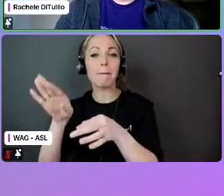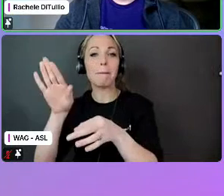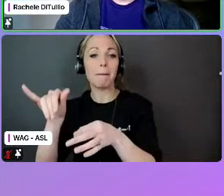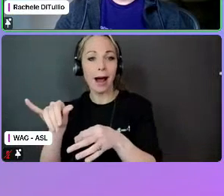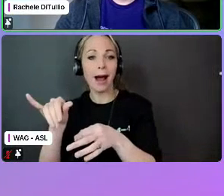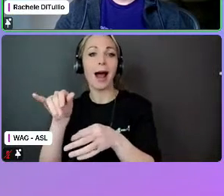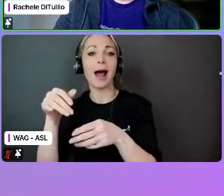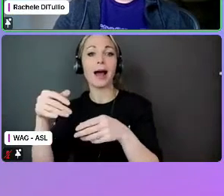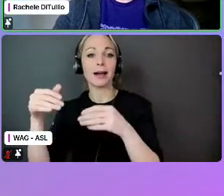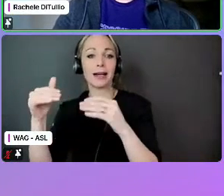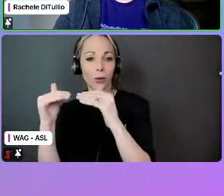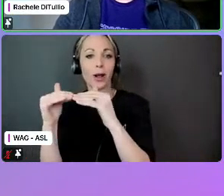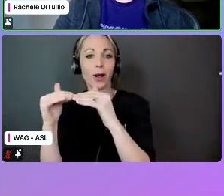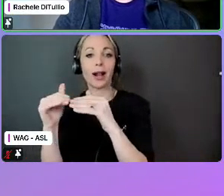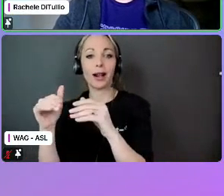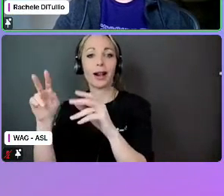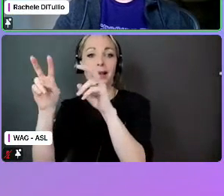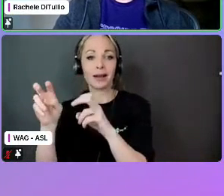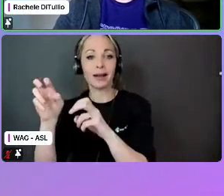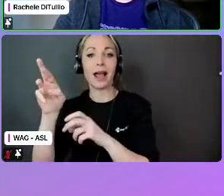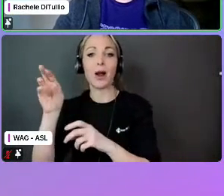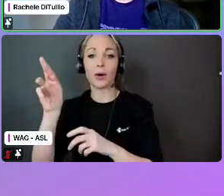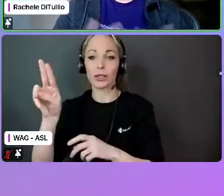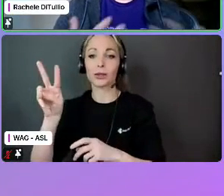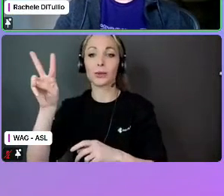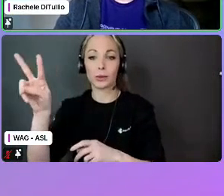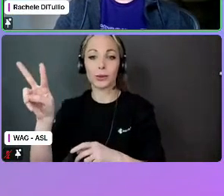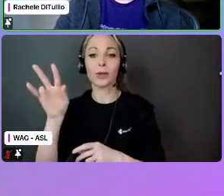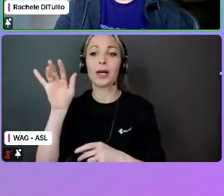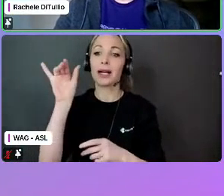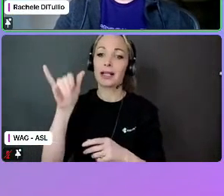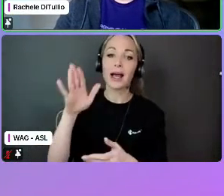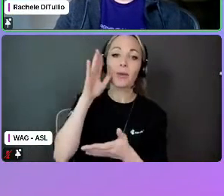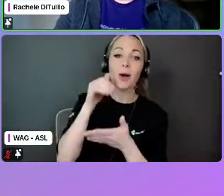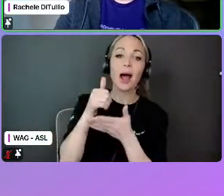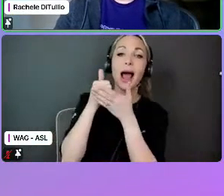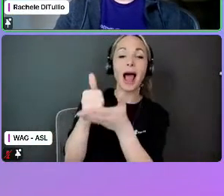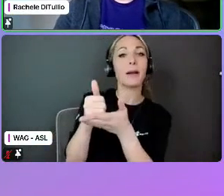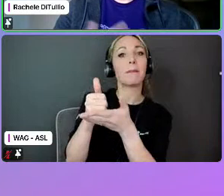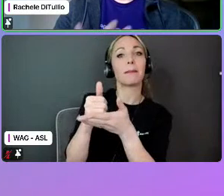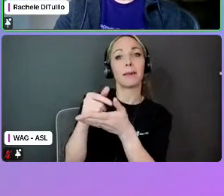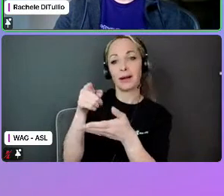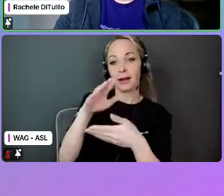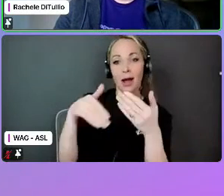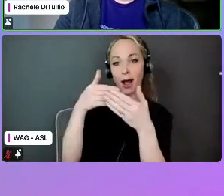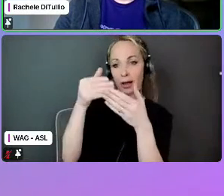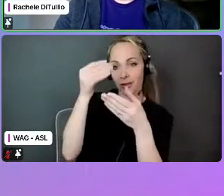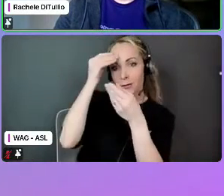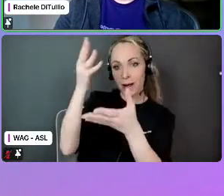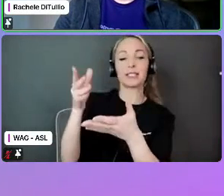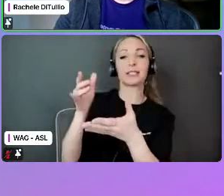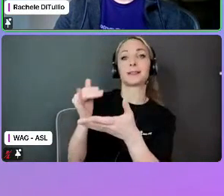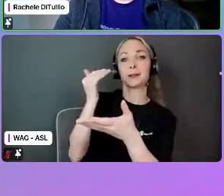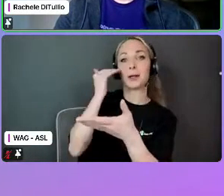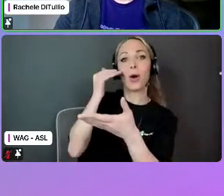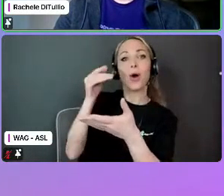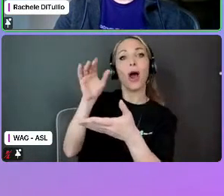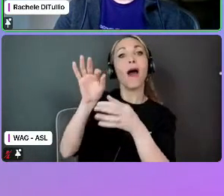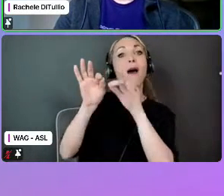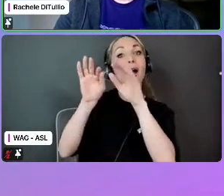described by equals error two period so again this help desk will be announced after all the information from the